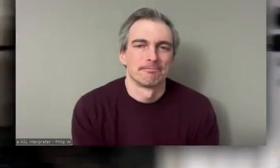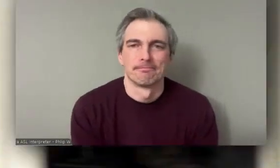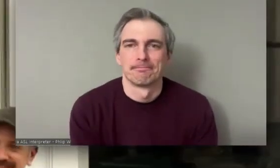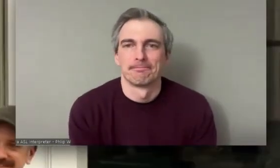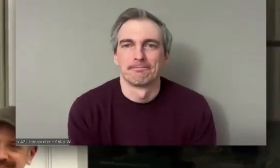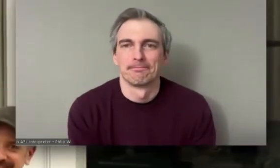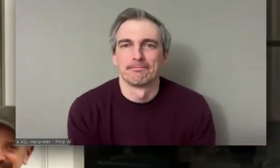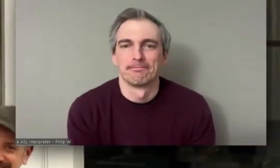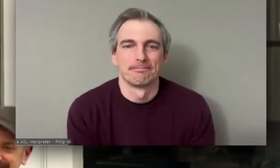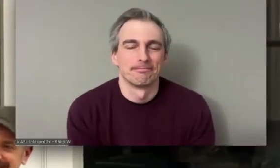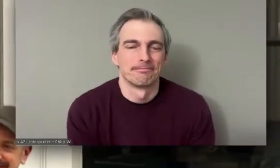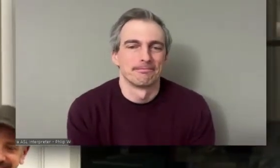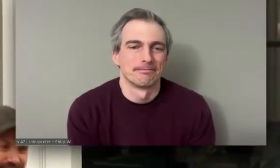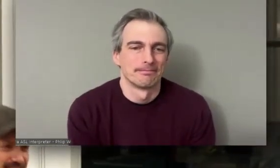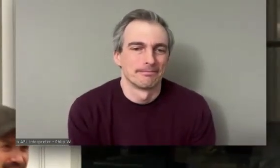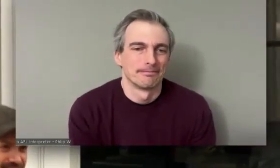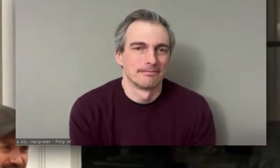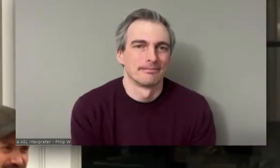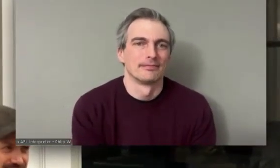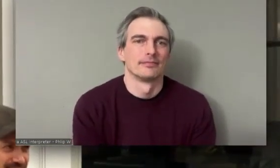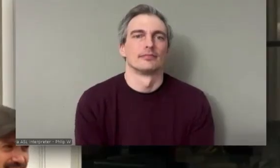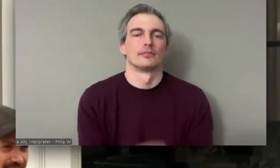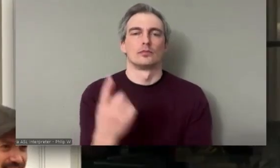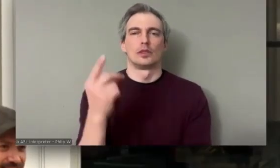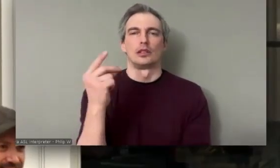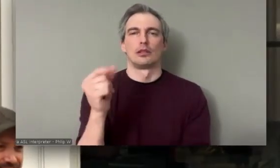One quick one. But then... Yeah. We need to wrap up. So...